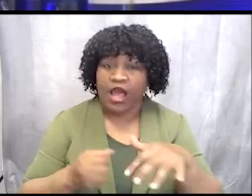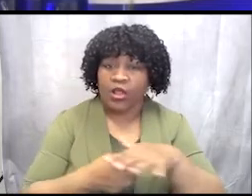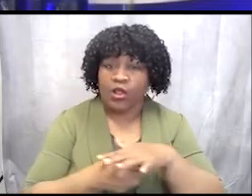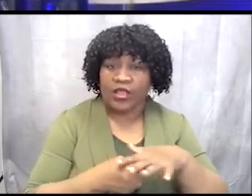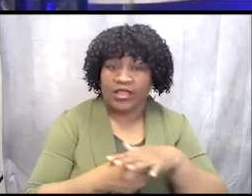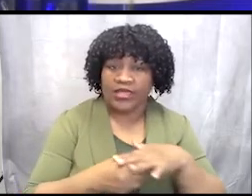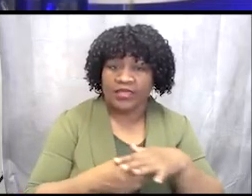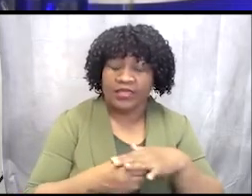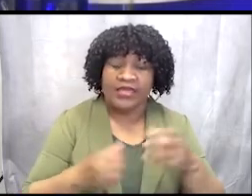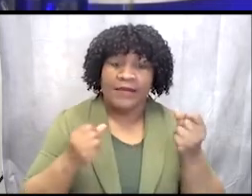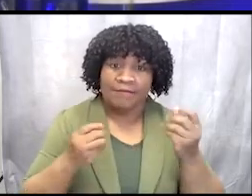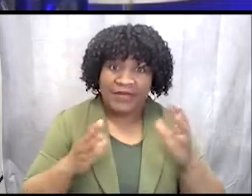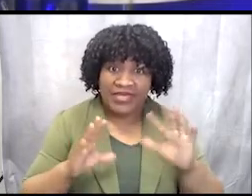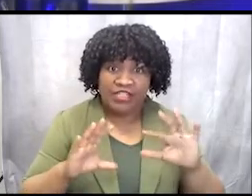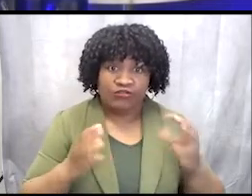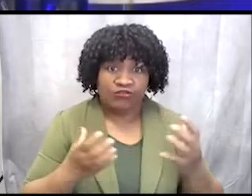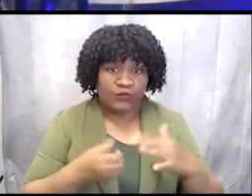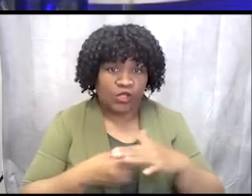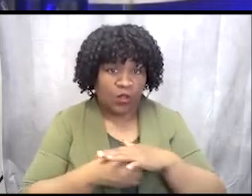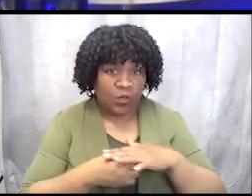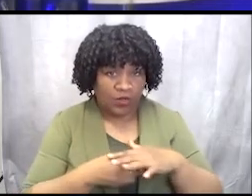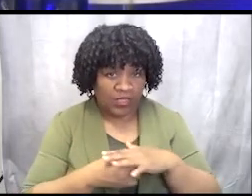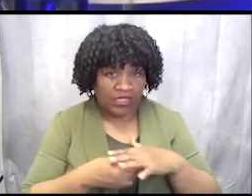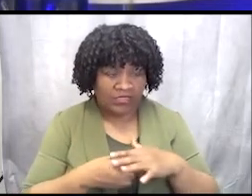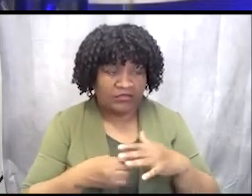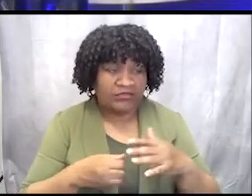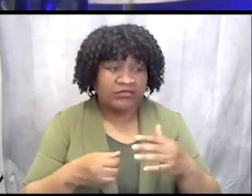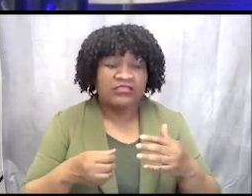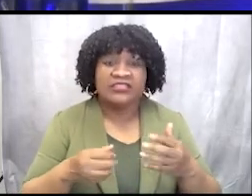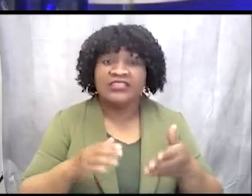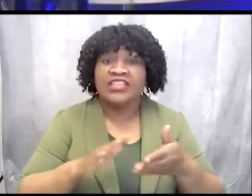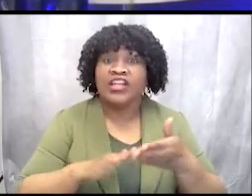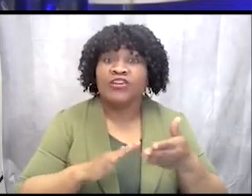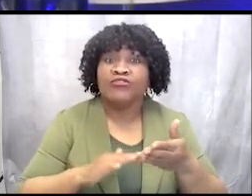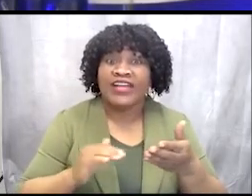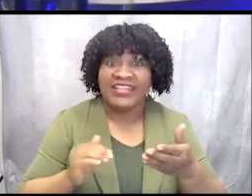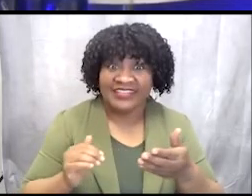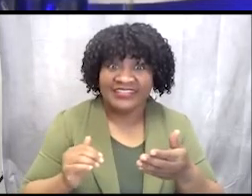Many of these groups are running school board members